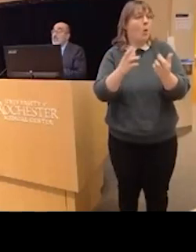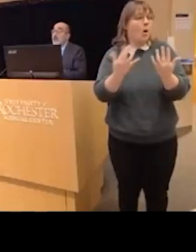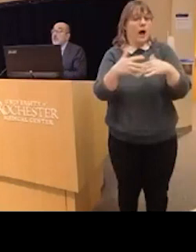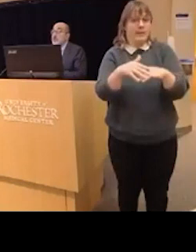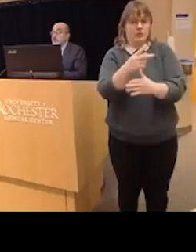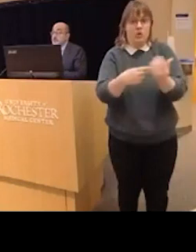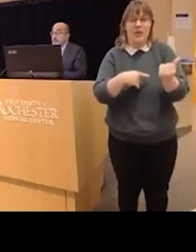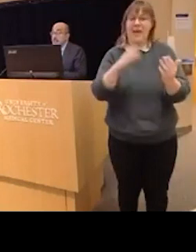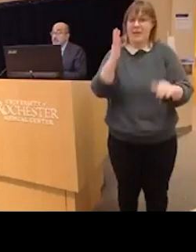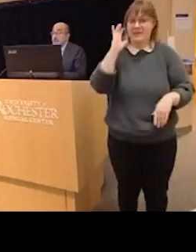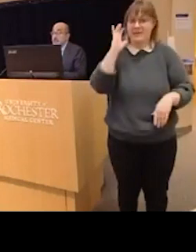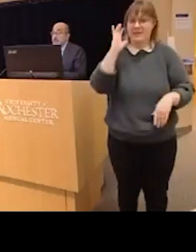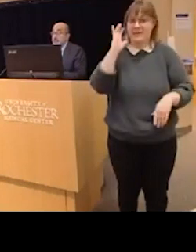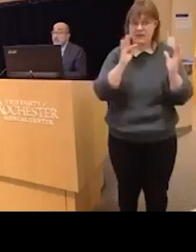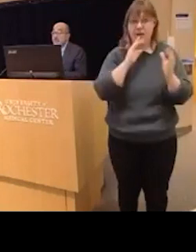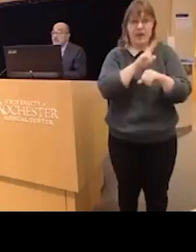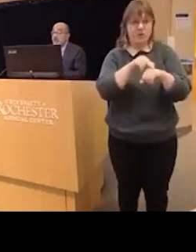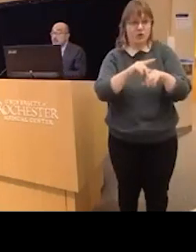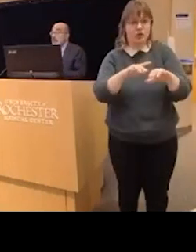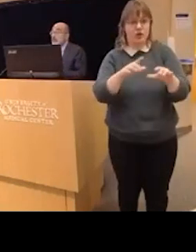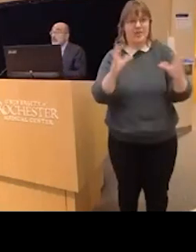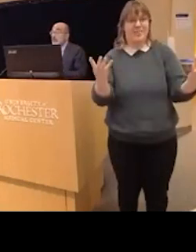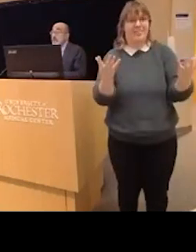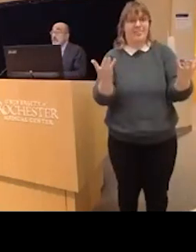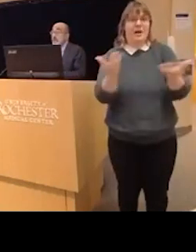seem obvious okay that of course the combo group will probably do better but there's really not